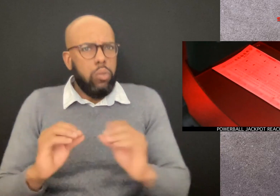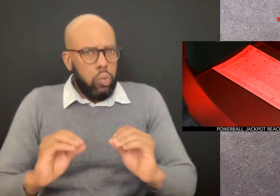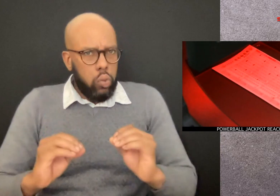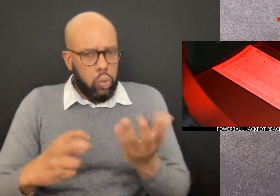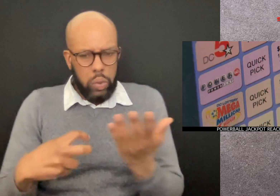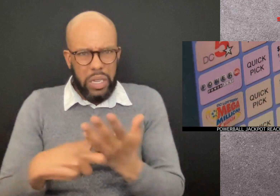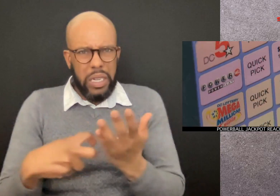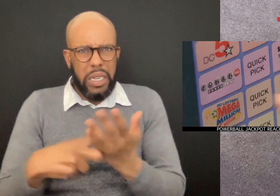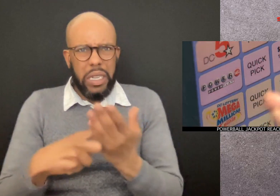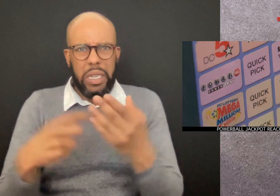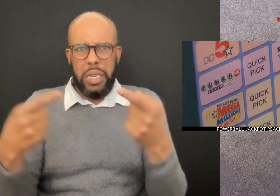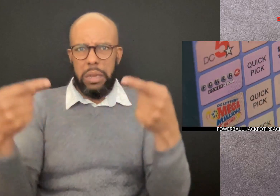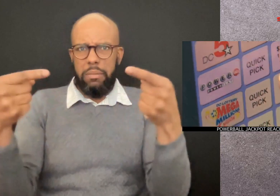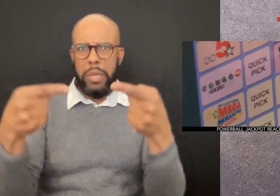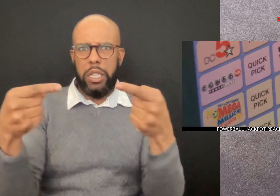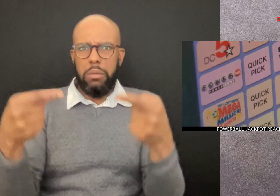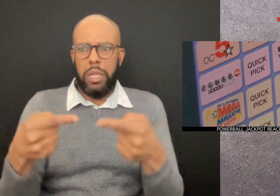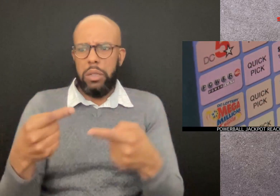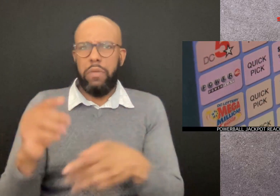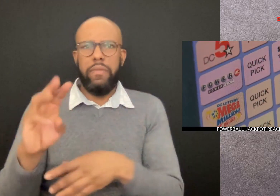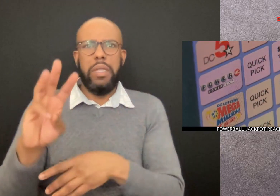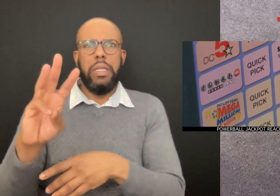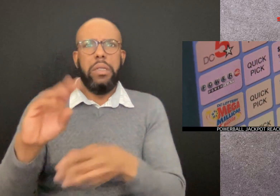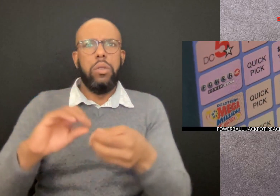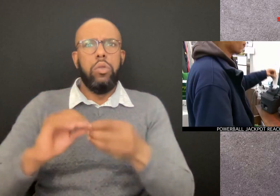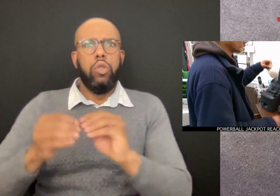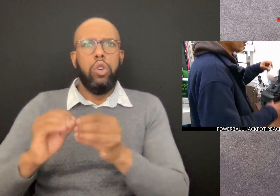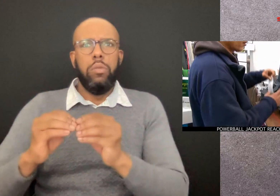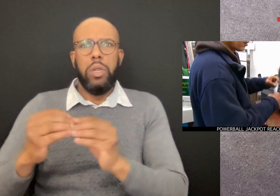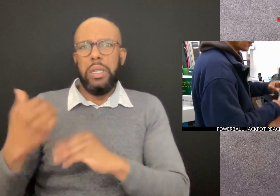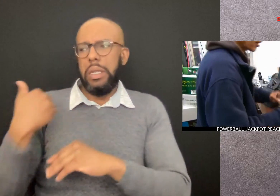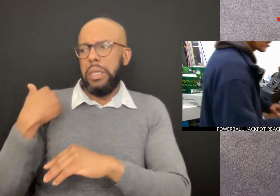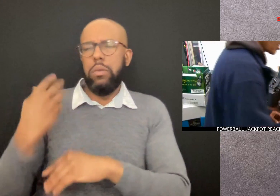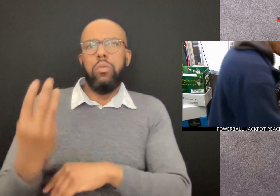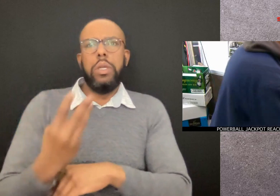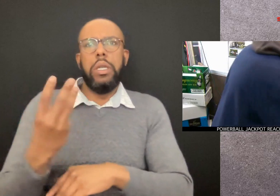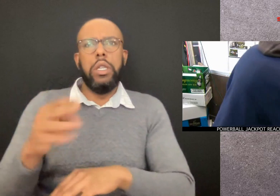there have been 36 drawings in a row with no Grand Prize winner.